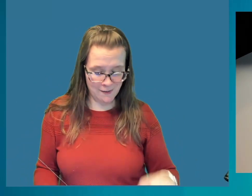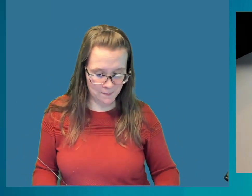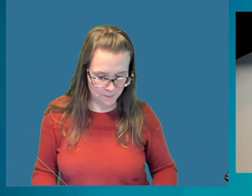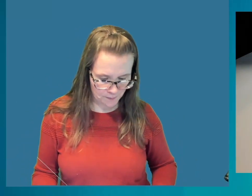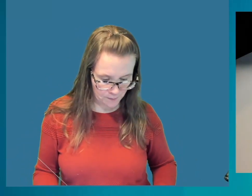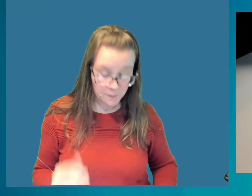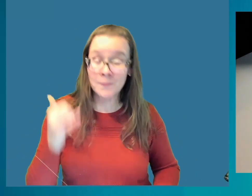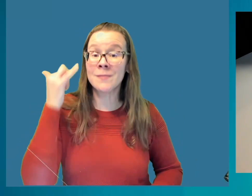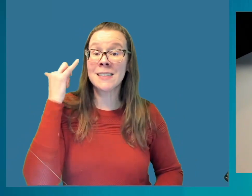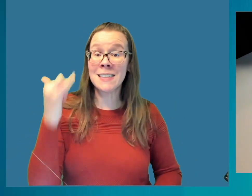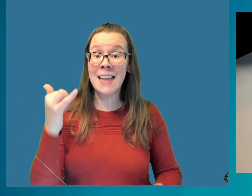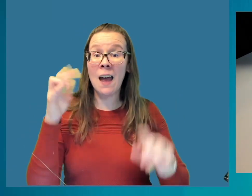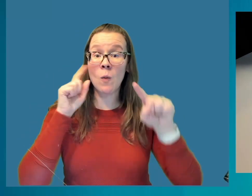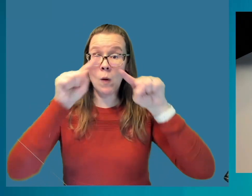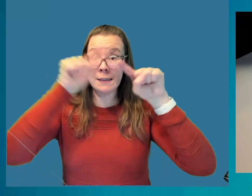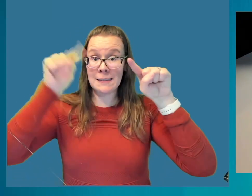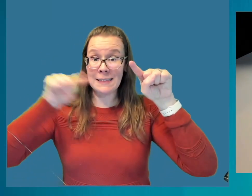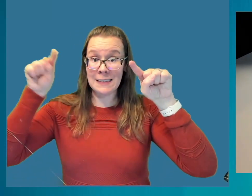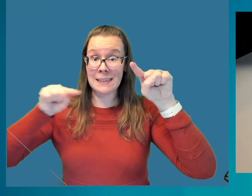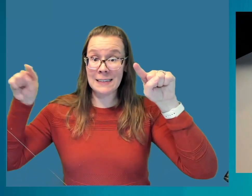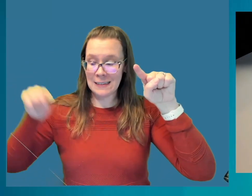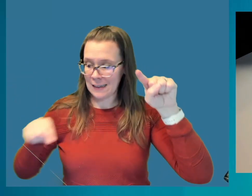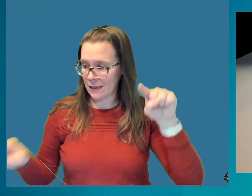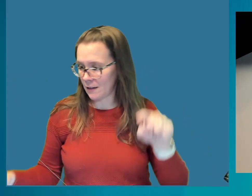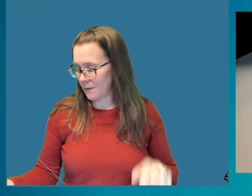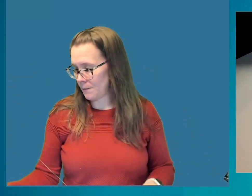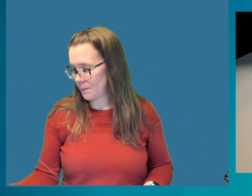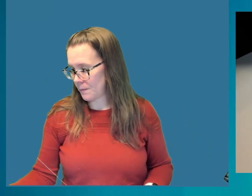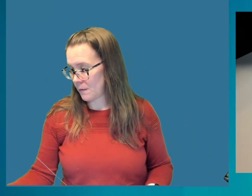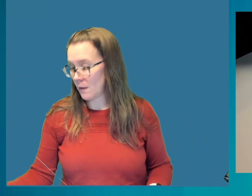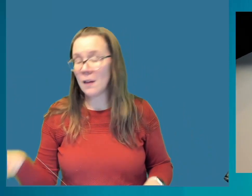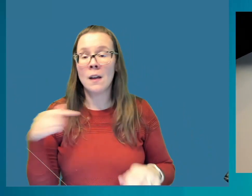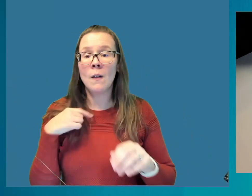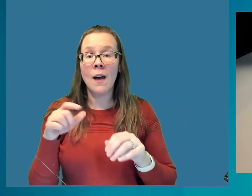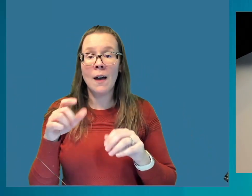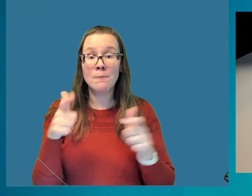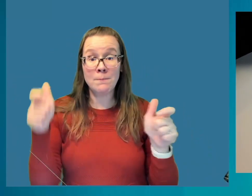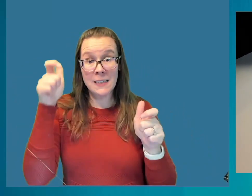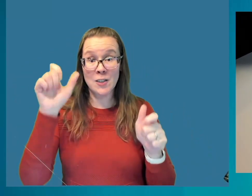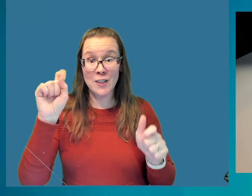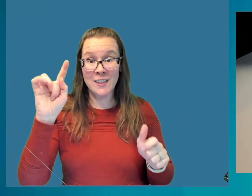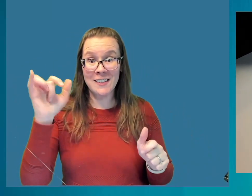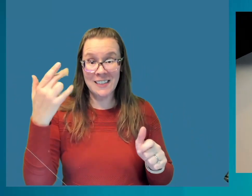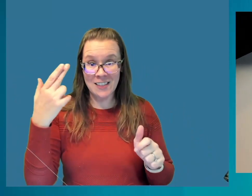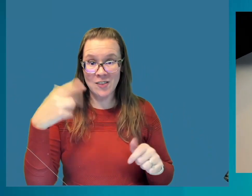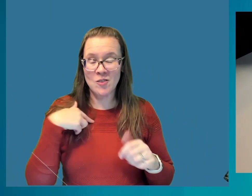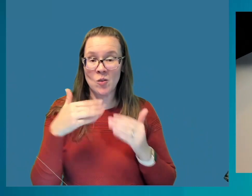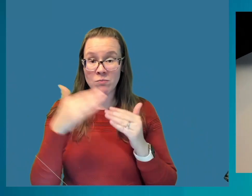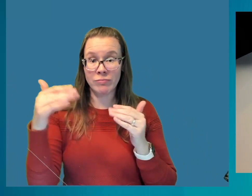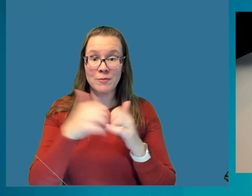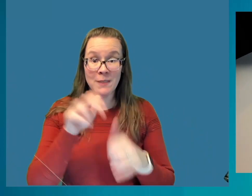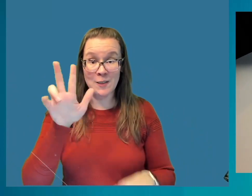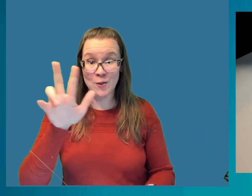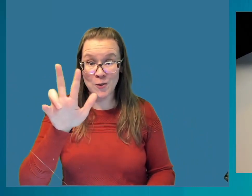and it's a it's a nice effect. So please do experiment, and, uh, see what you like.